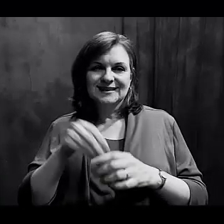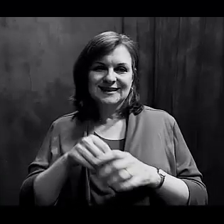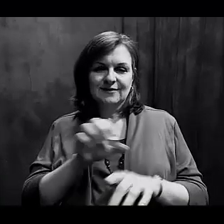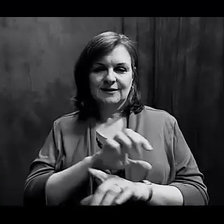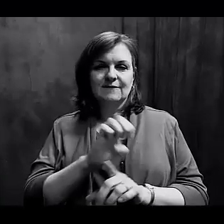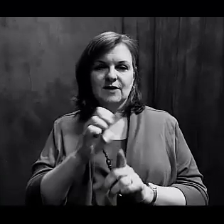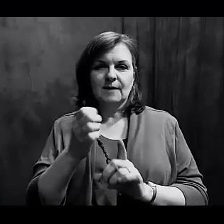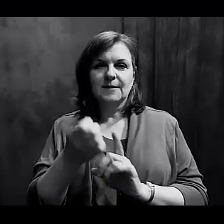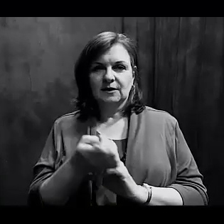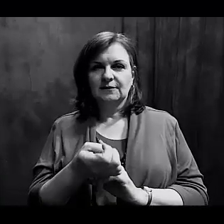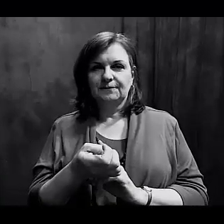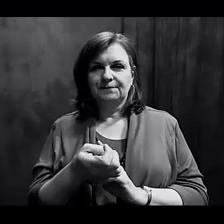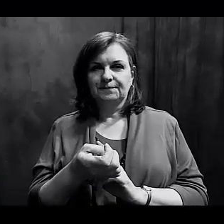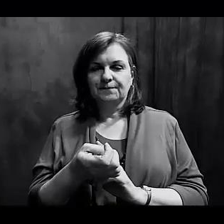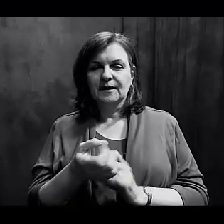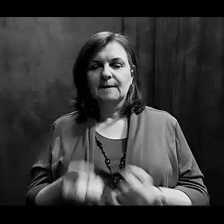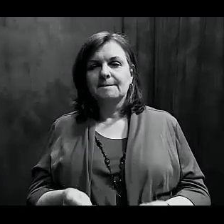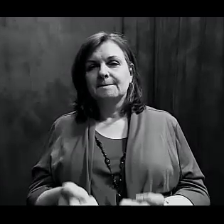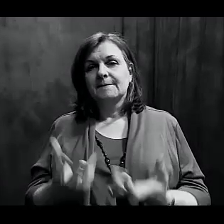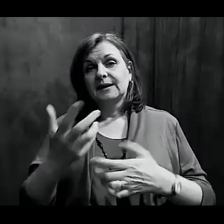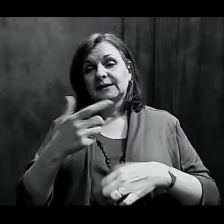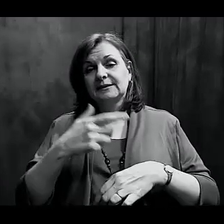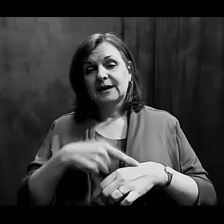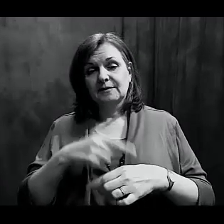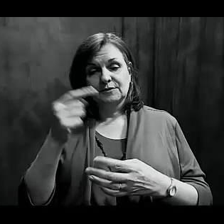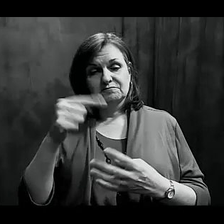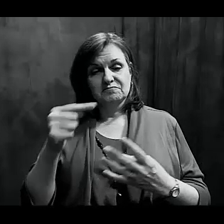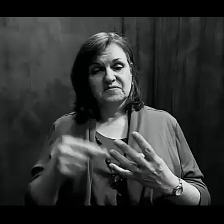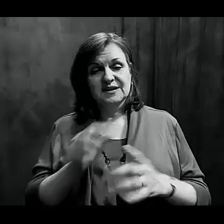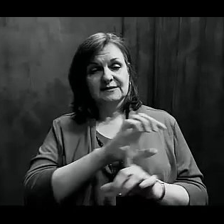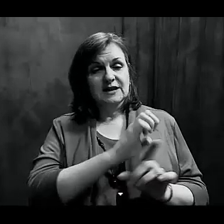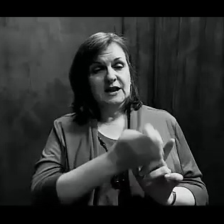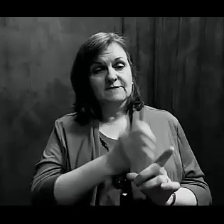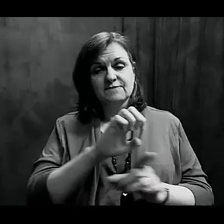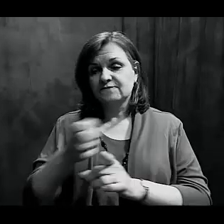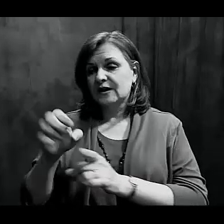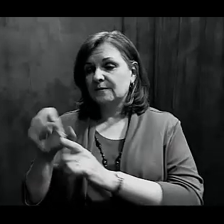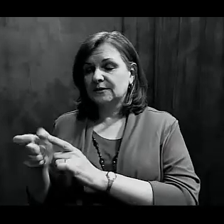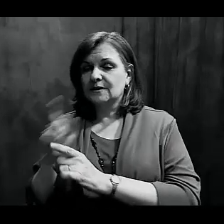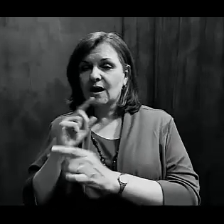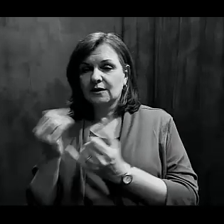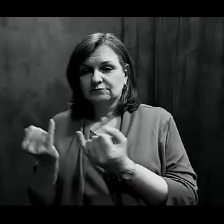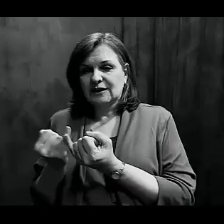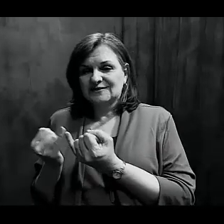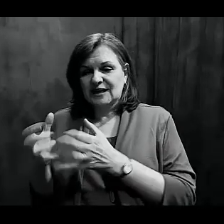in an environment because many times these environments are so isolated